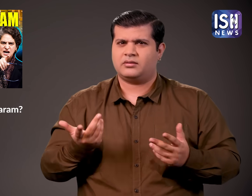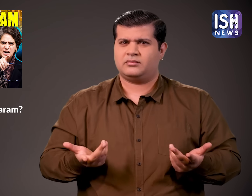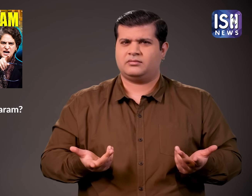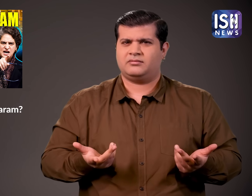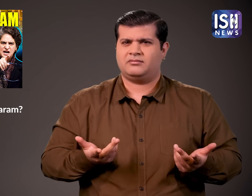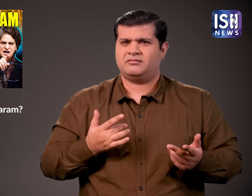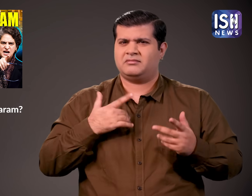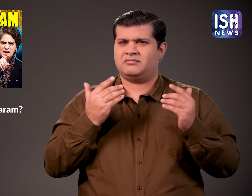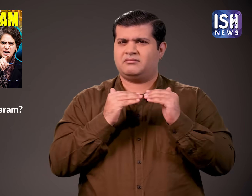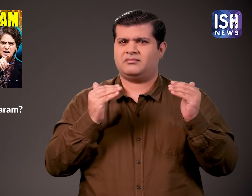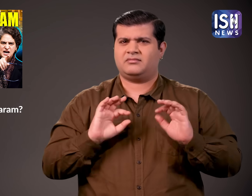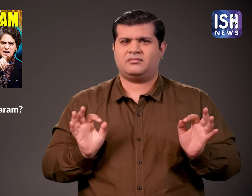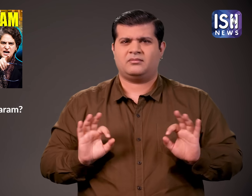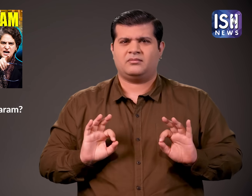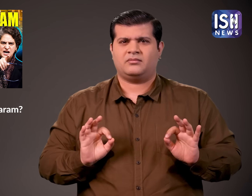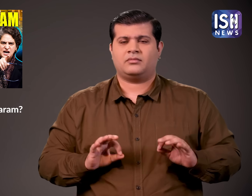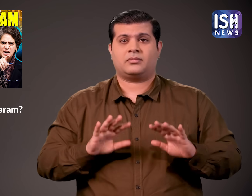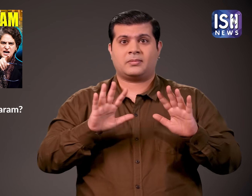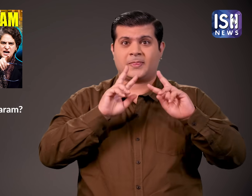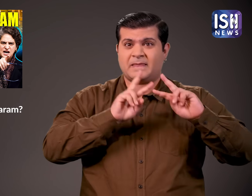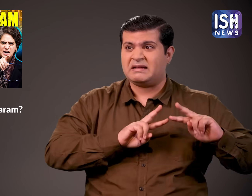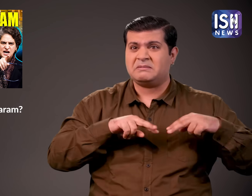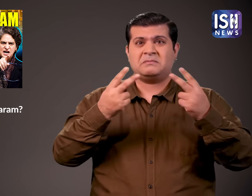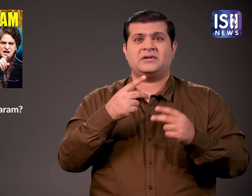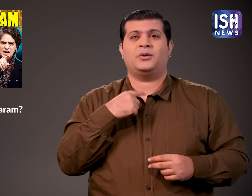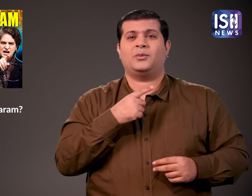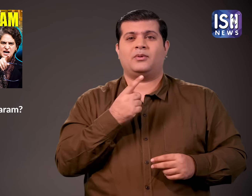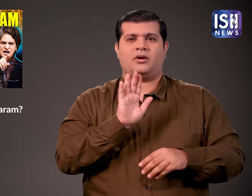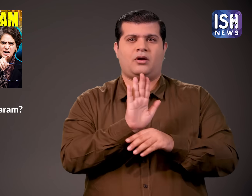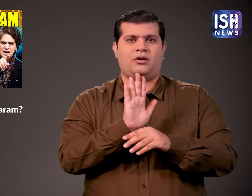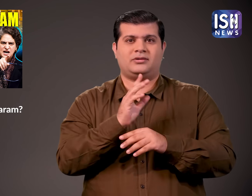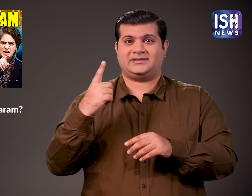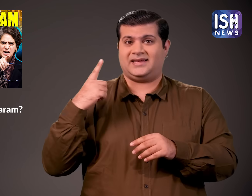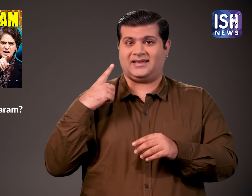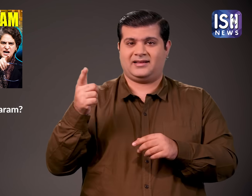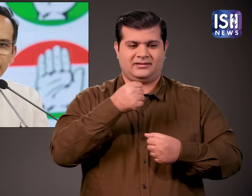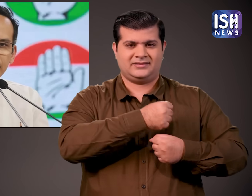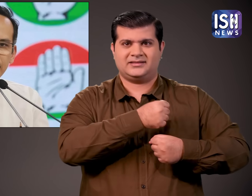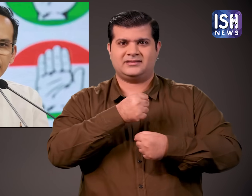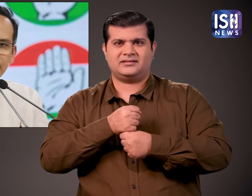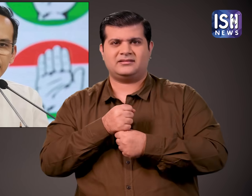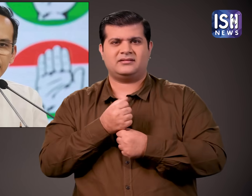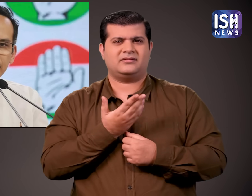arguing that the decision lacked fairness. In response, Congress leader Gaurav Gogoi said that